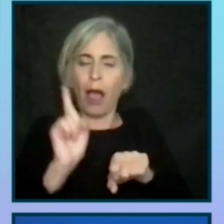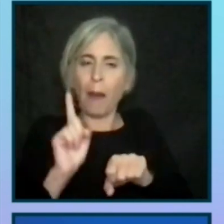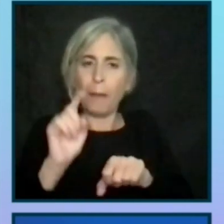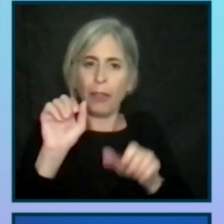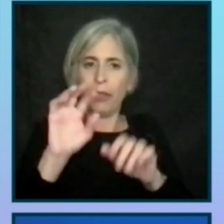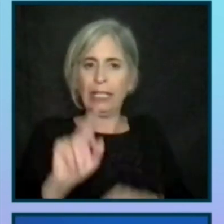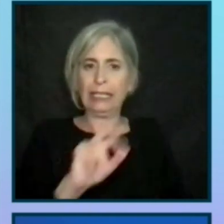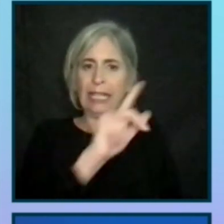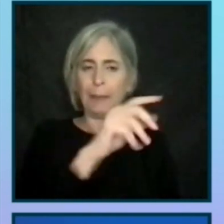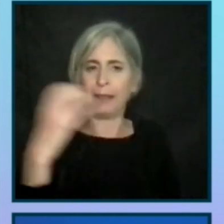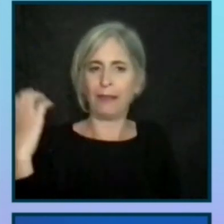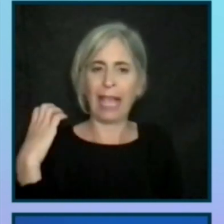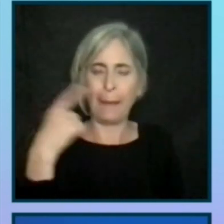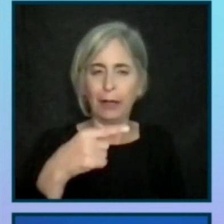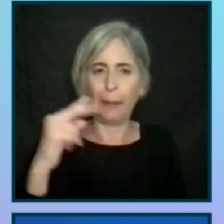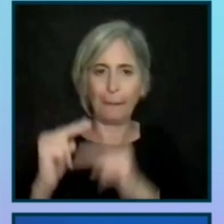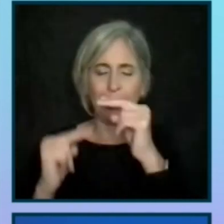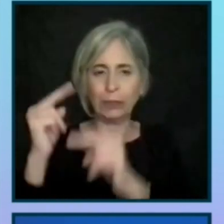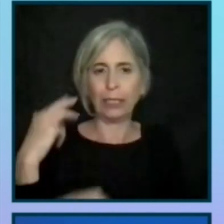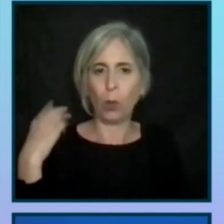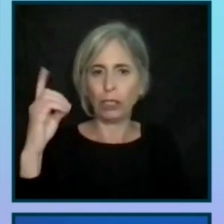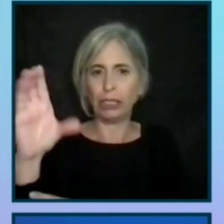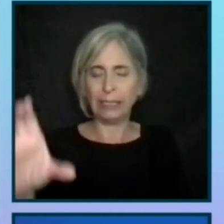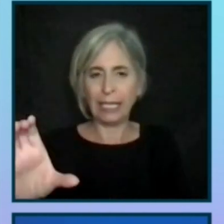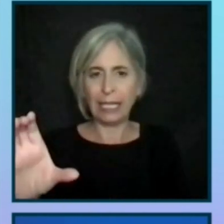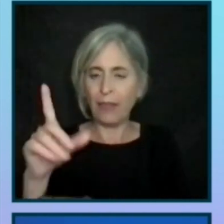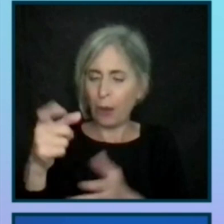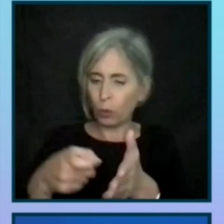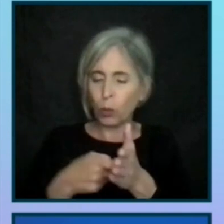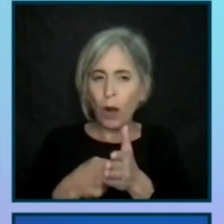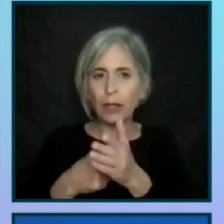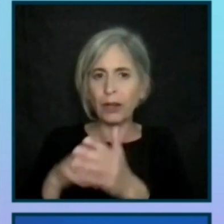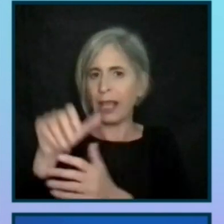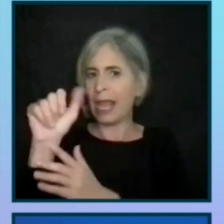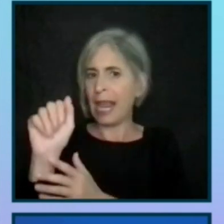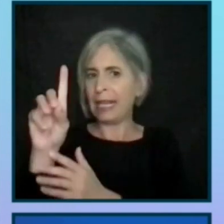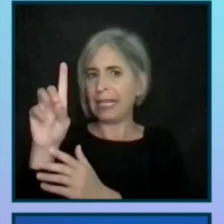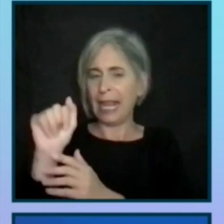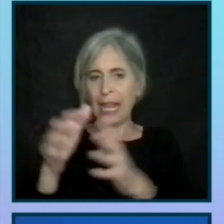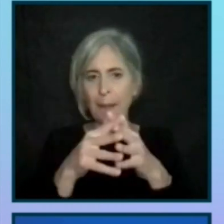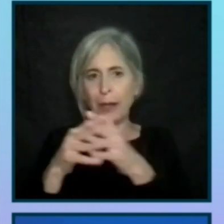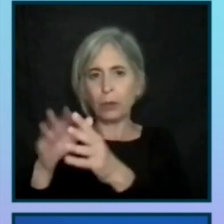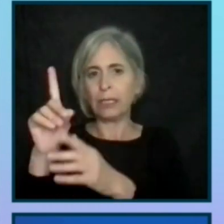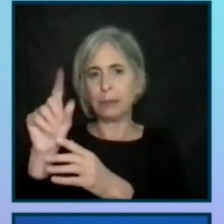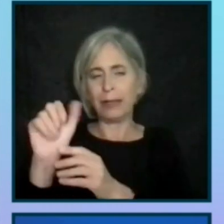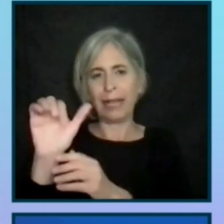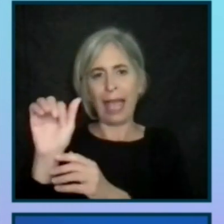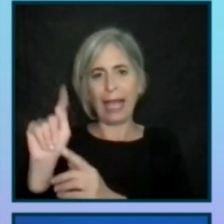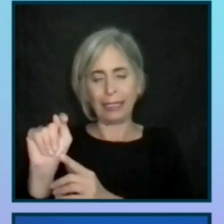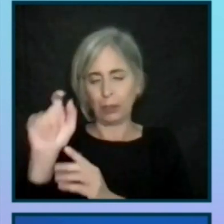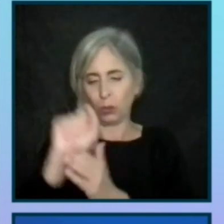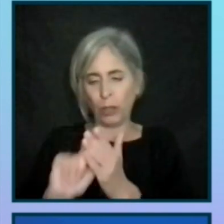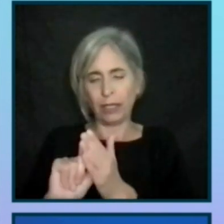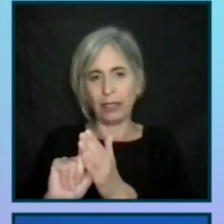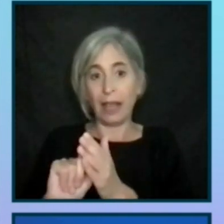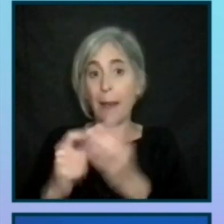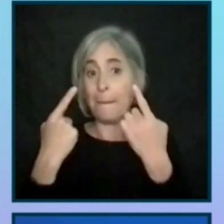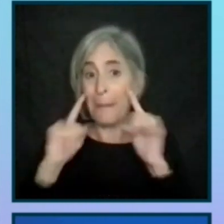that there's a Civil Rights Law, written the Americans with Disabilities Act, and it was successful more about that later.